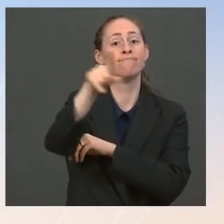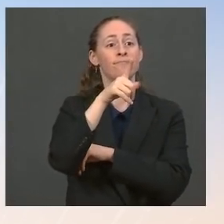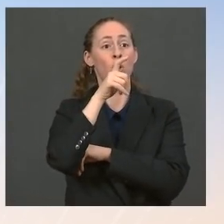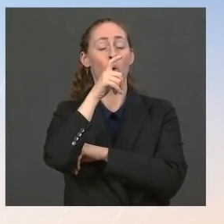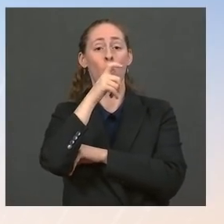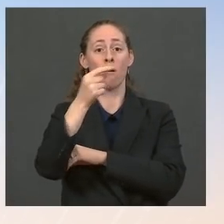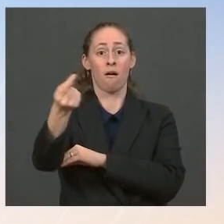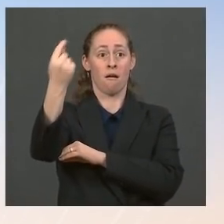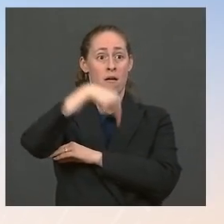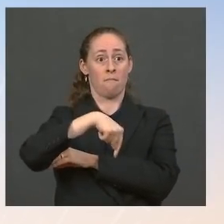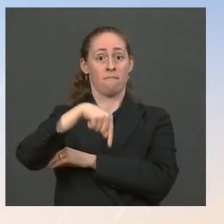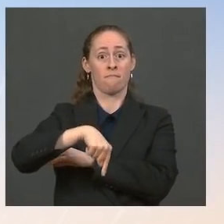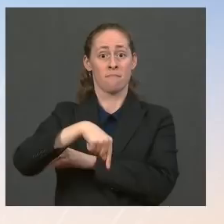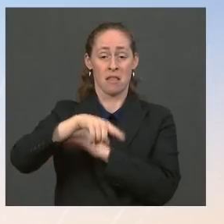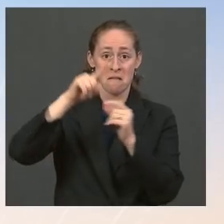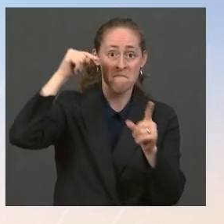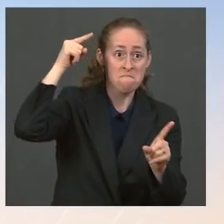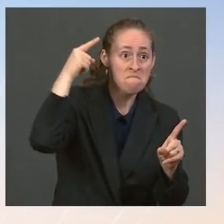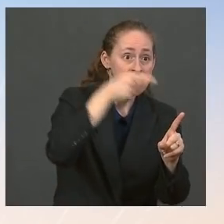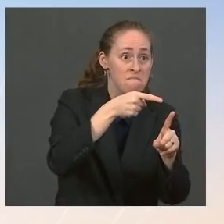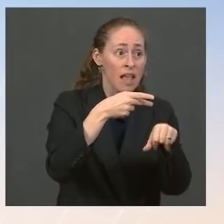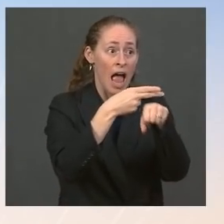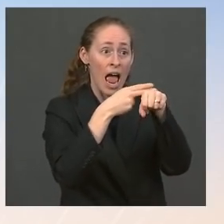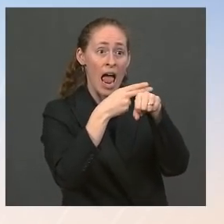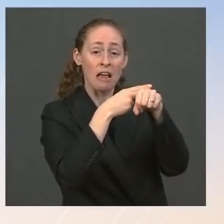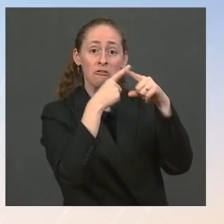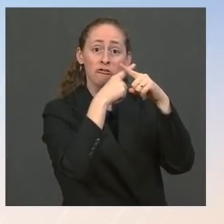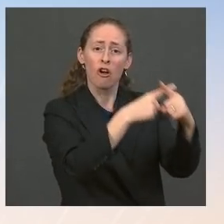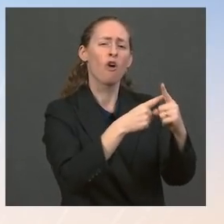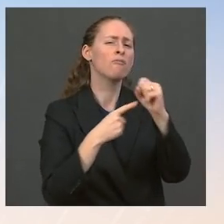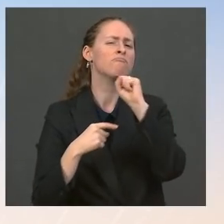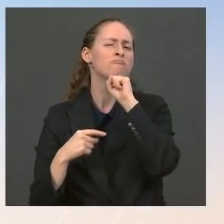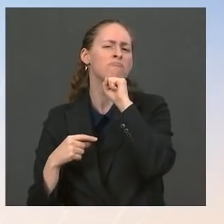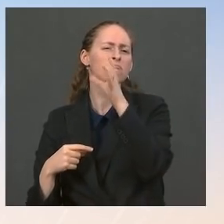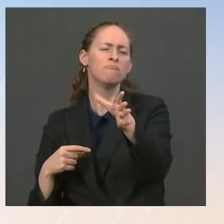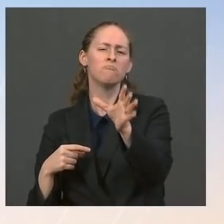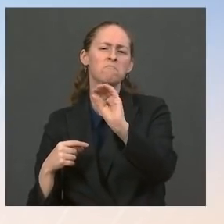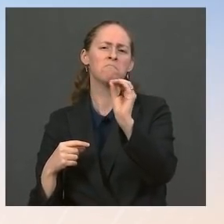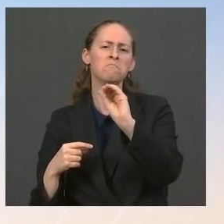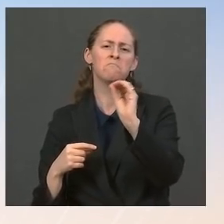It is not specific to Haitian nationals or the current situation.